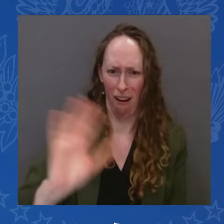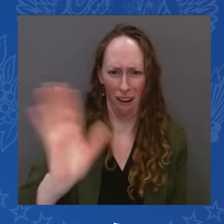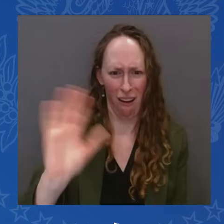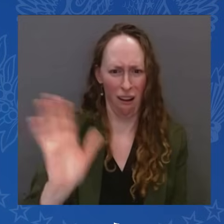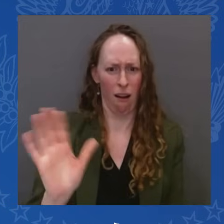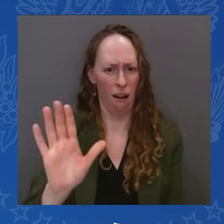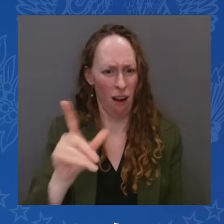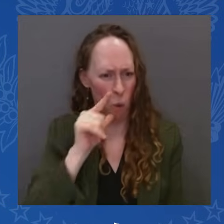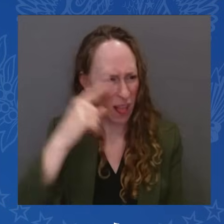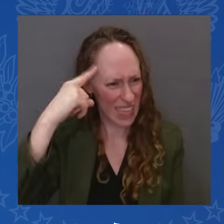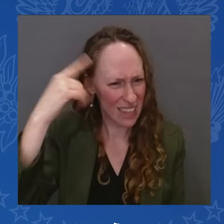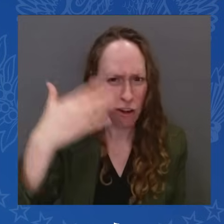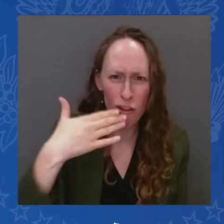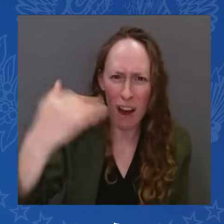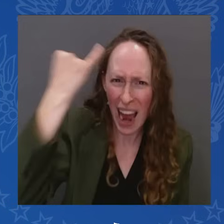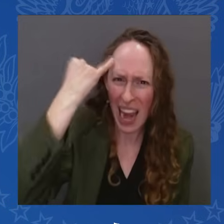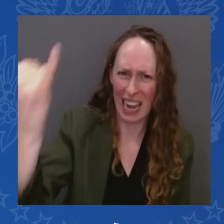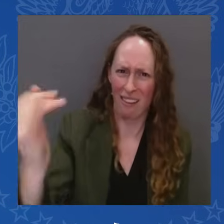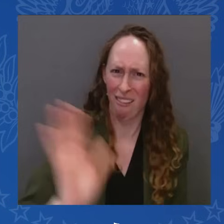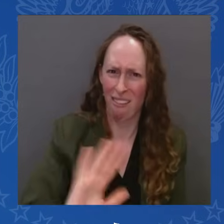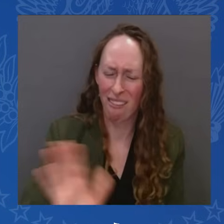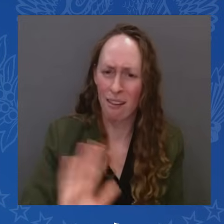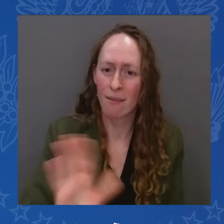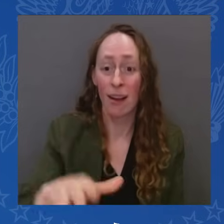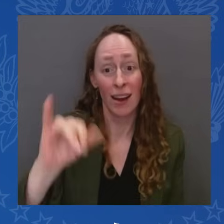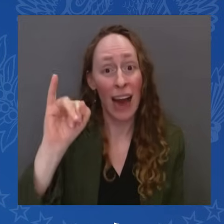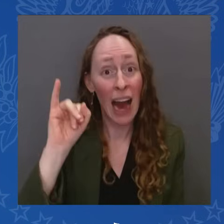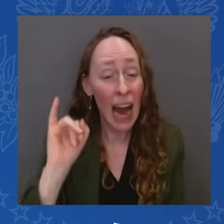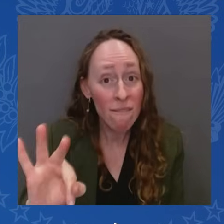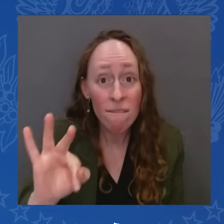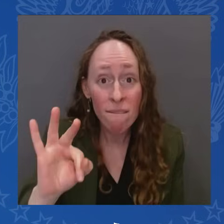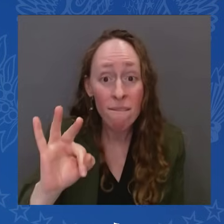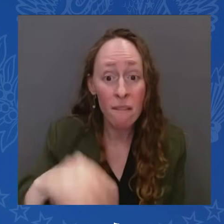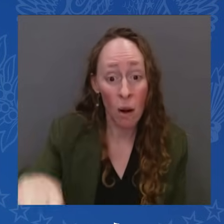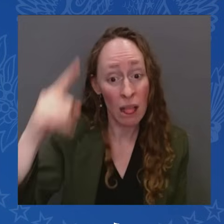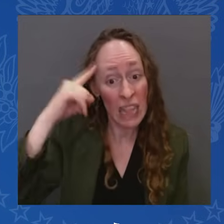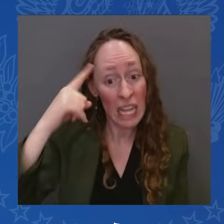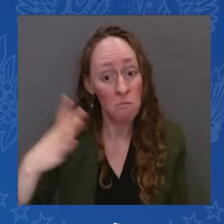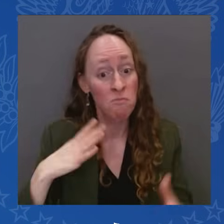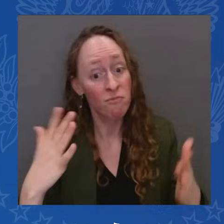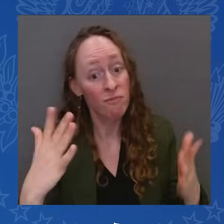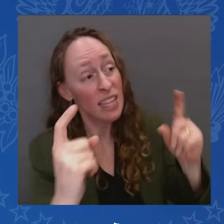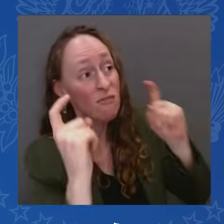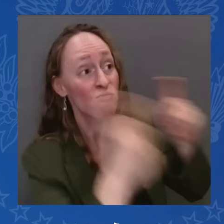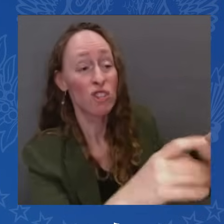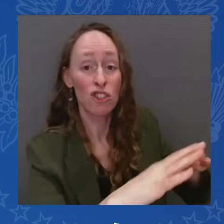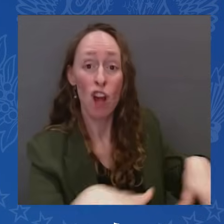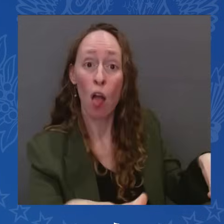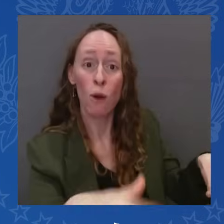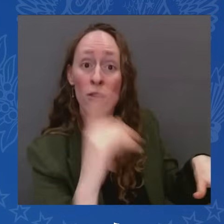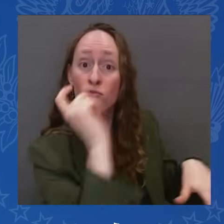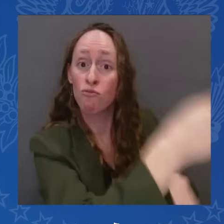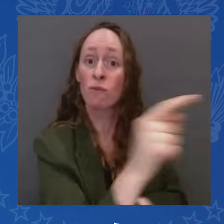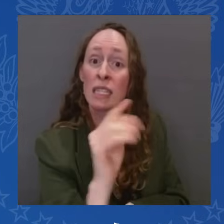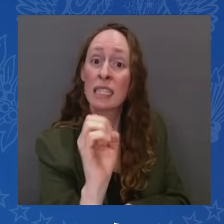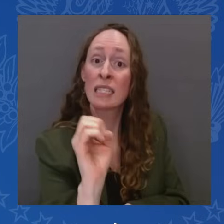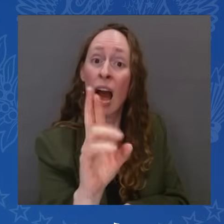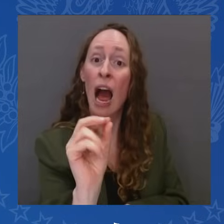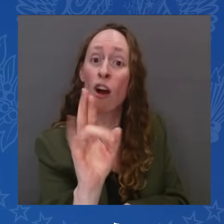if they are ready to give up their children to terrorists. I think no. President Biden: We want to see Ukraine win the war.